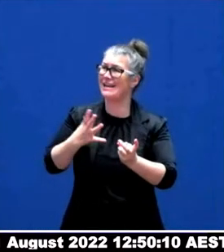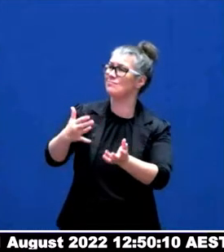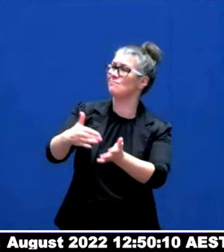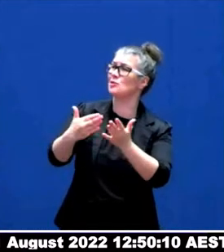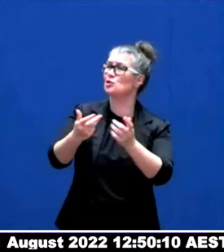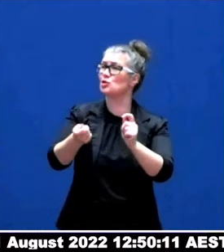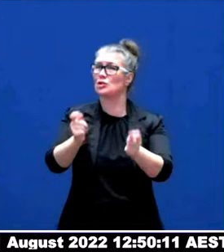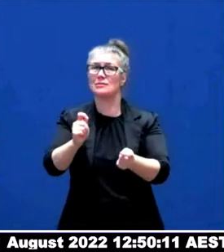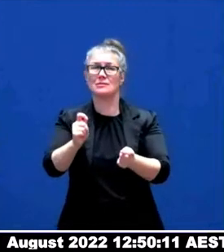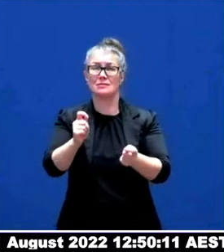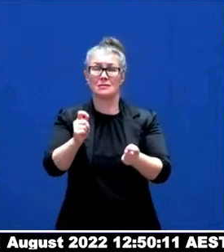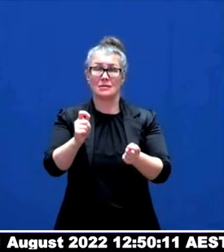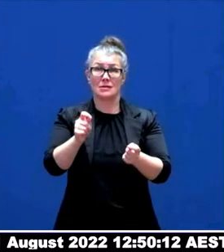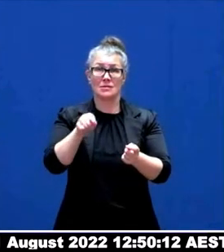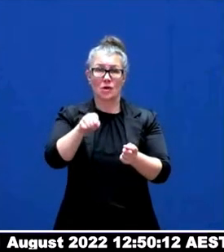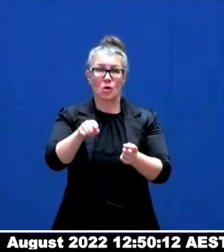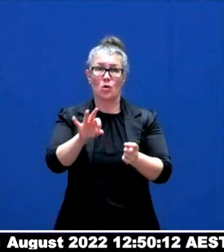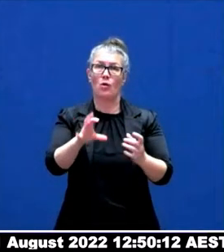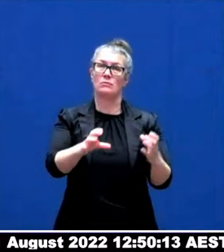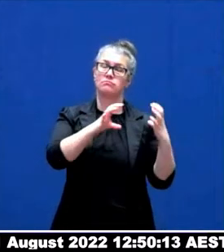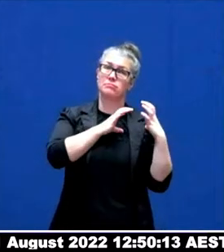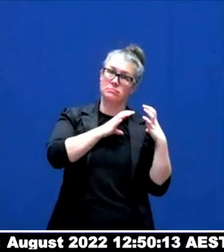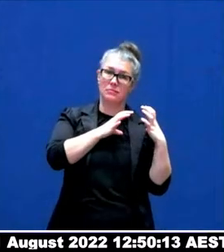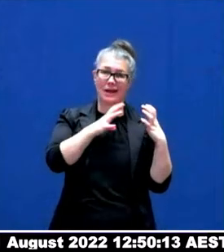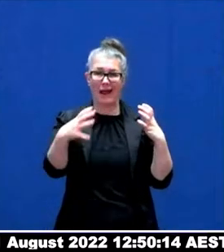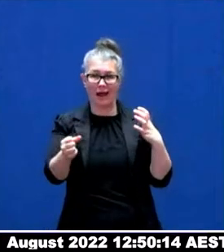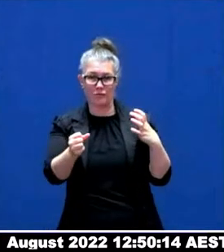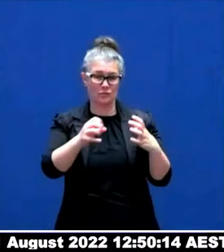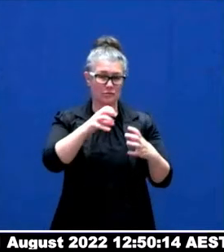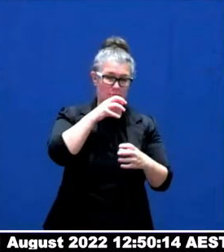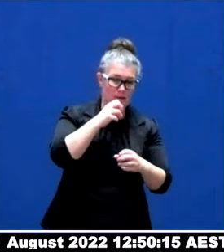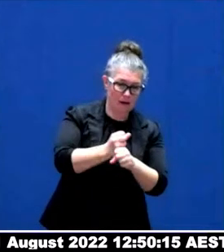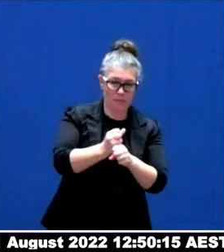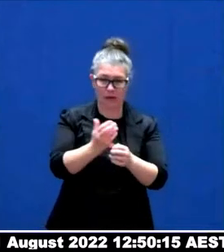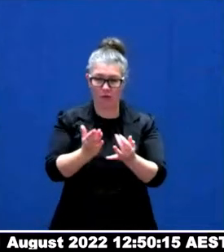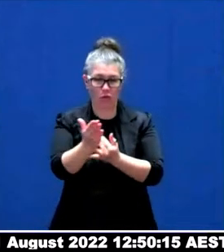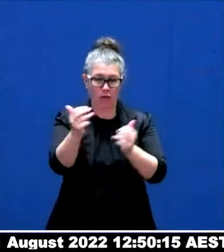jungle of bureaucracy of sort of working out, for example, of having to go to you, be